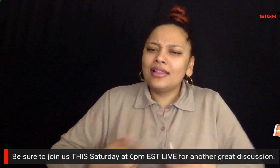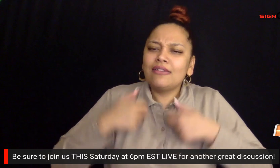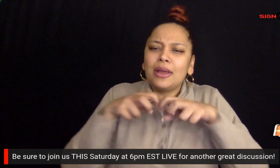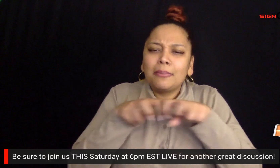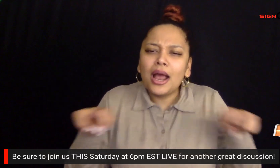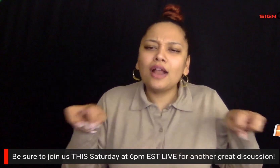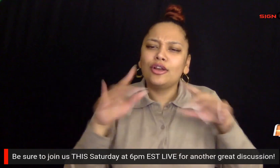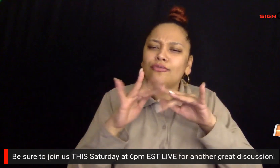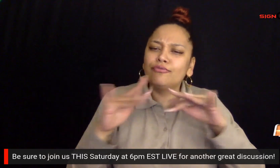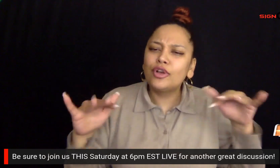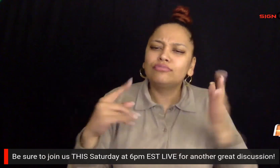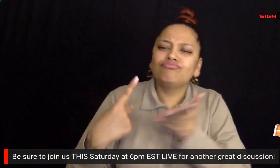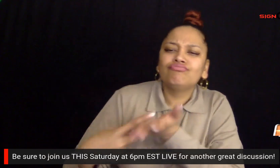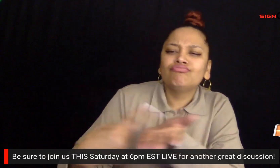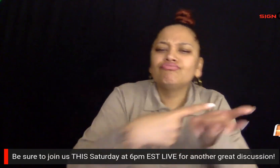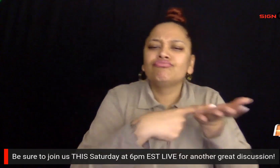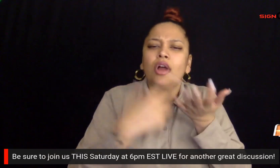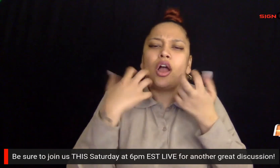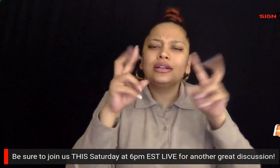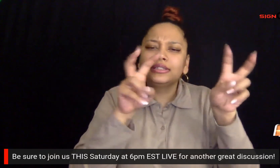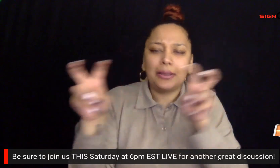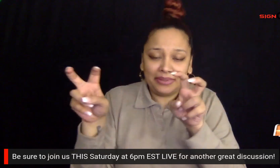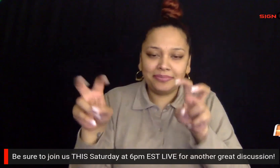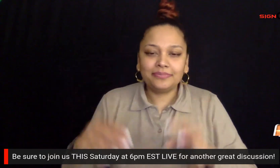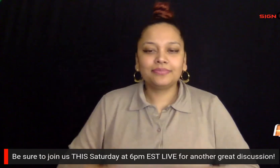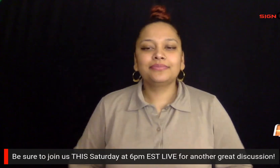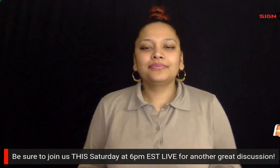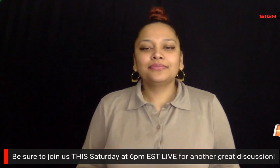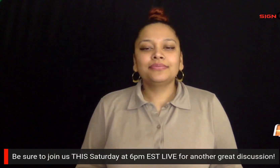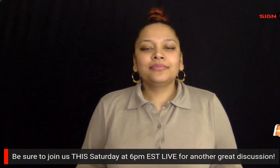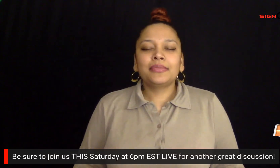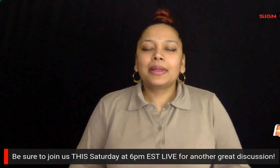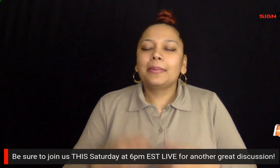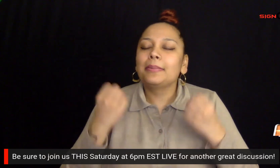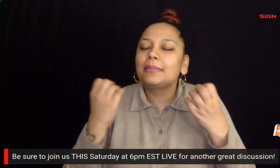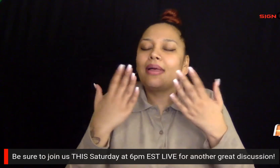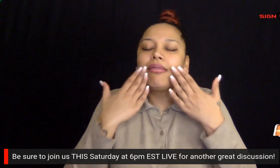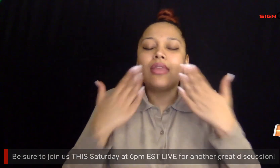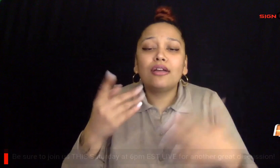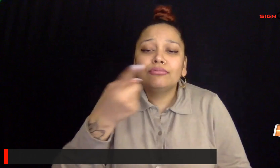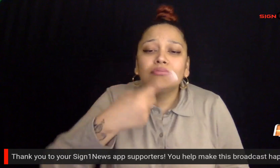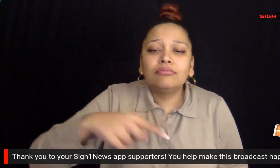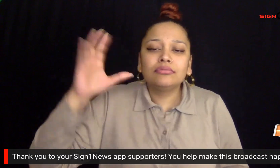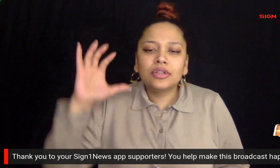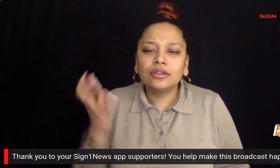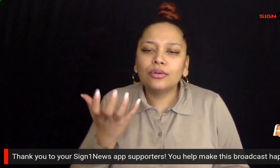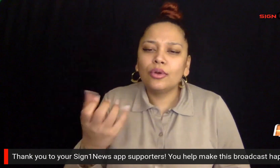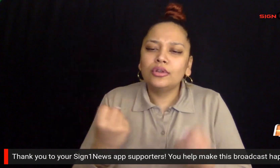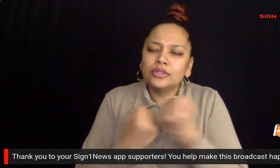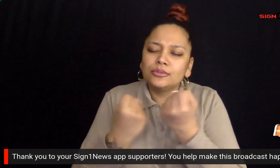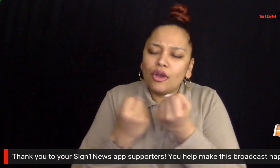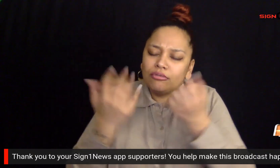of diverse guests to discuss the hot topics of the week a big thank you to our Sign1News